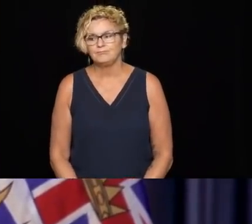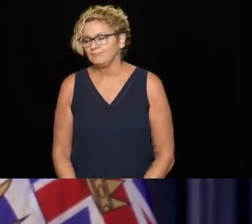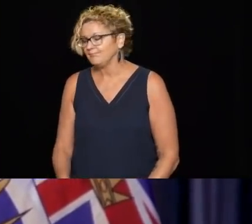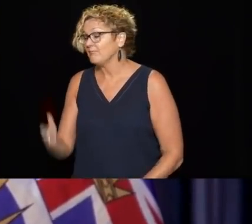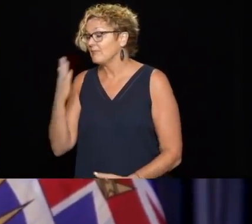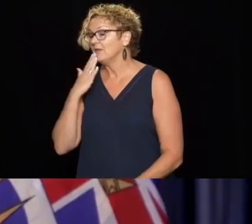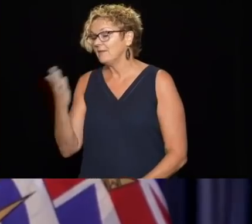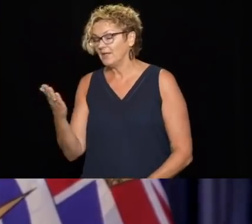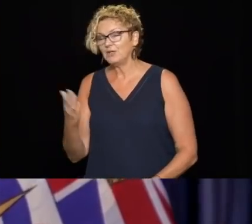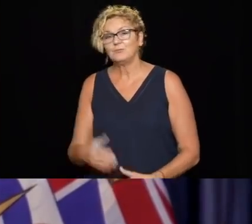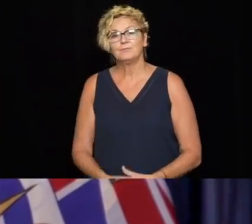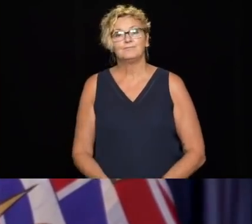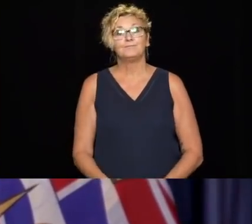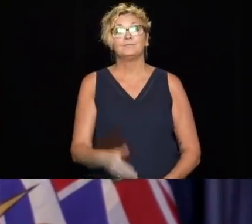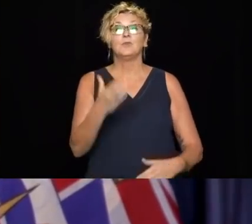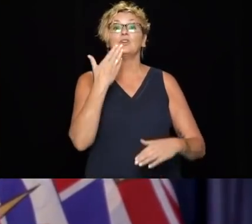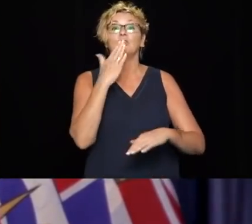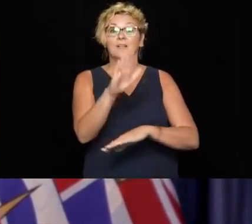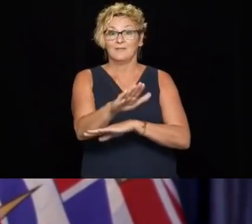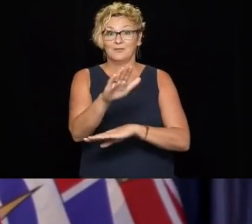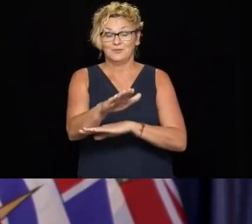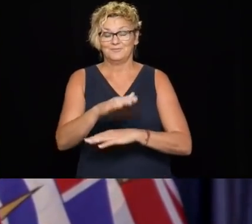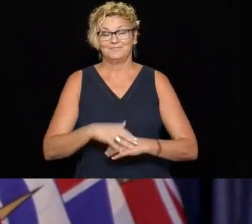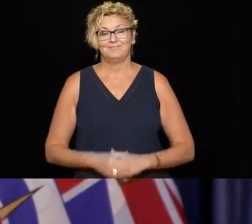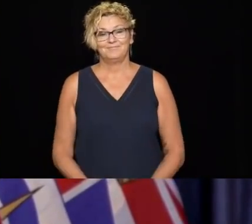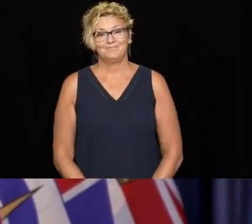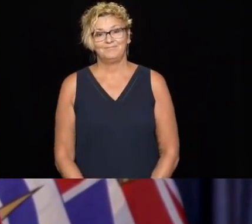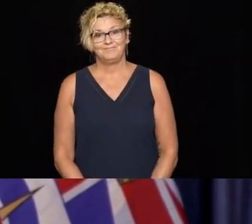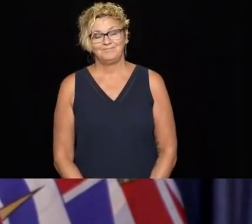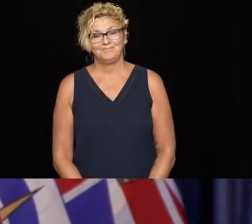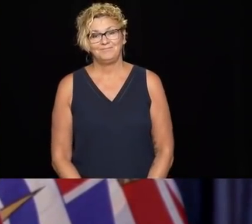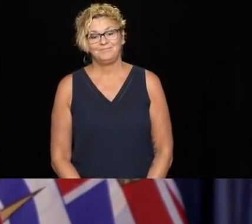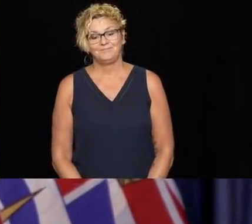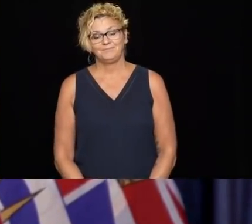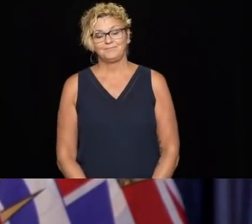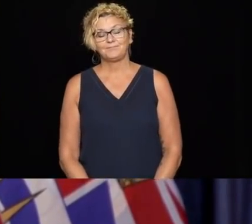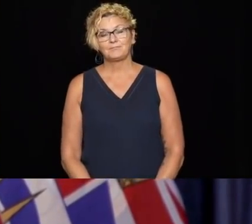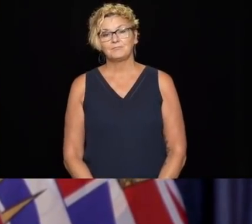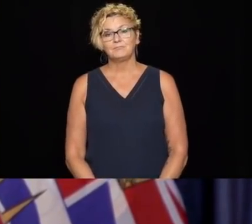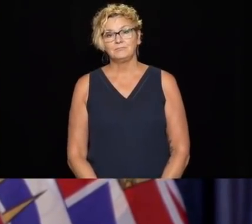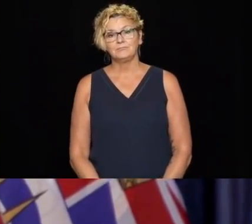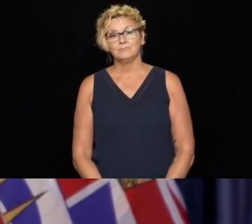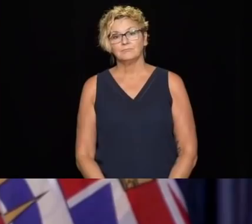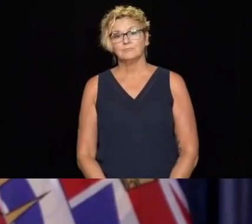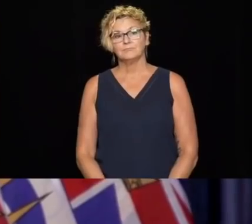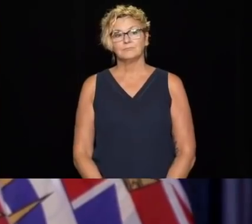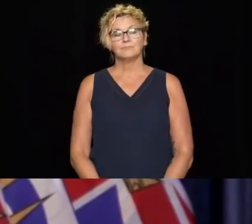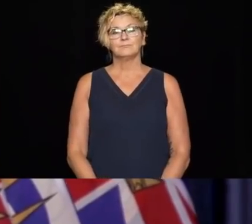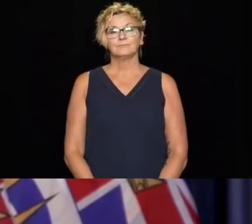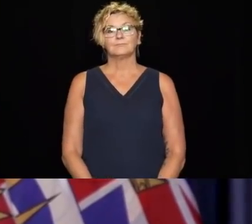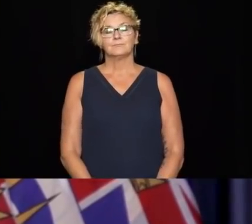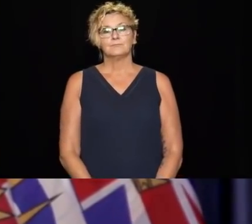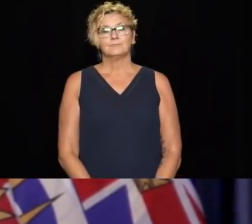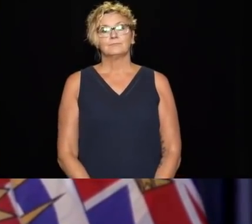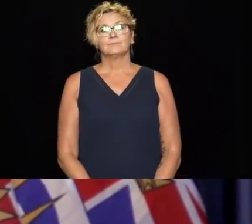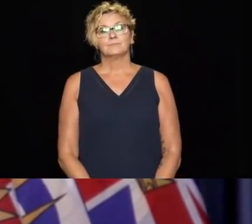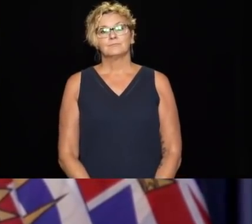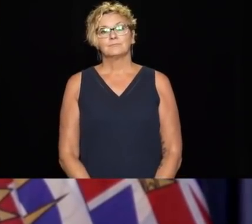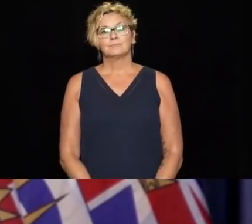Henry and Minister Dix to go into the details of our pandemic plan for the fall, I can start with Minister Dix or Dr. Henry.